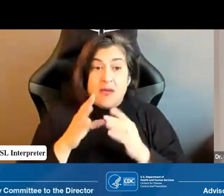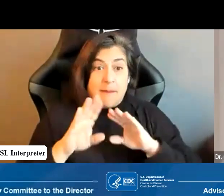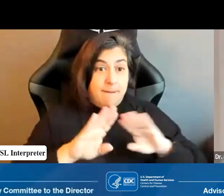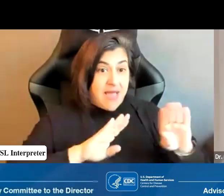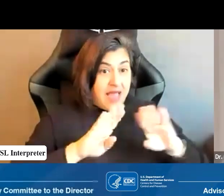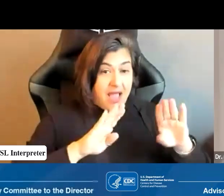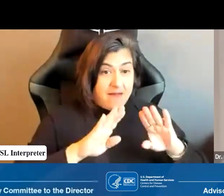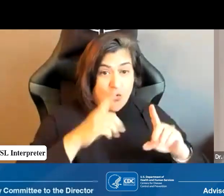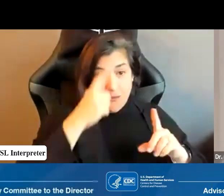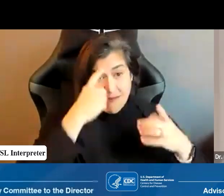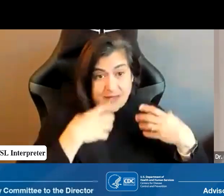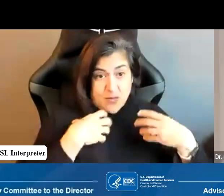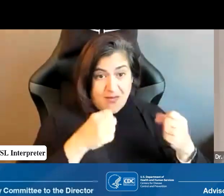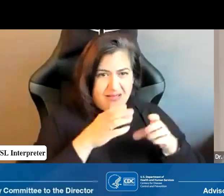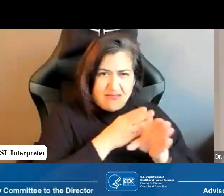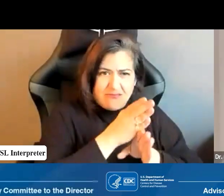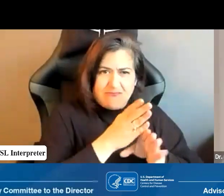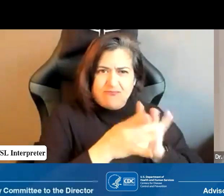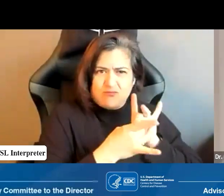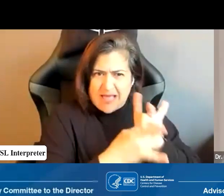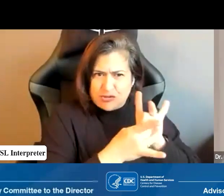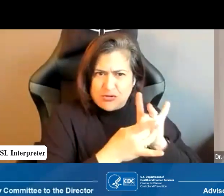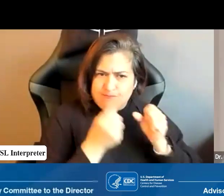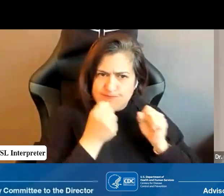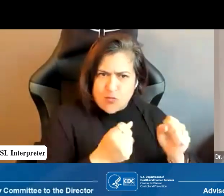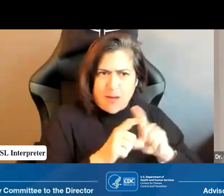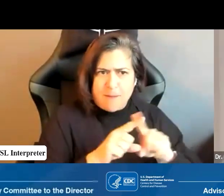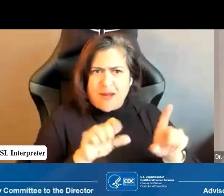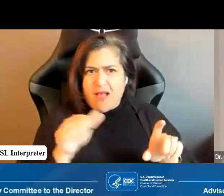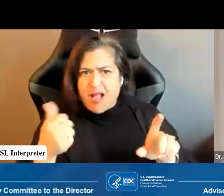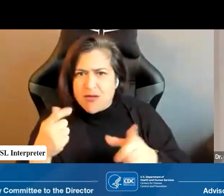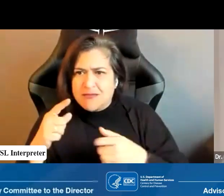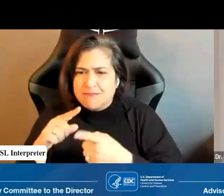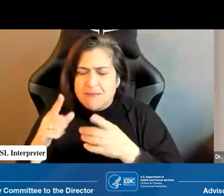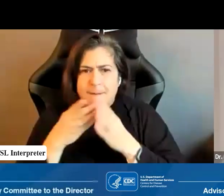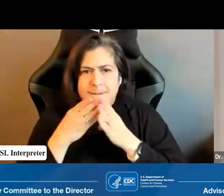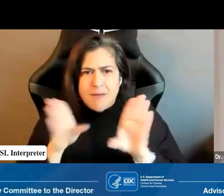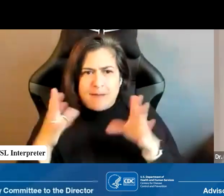but this bucket of work of integrating public health and healthcare, you know,